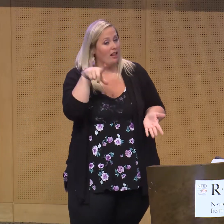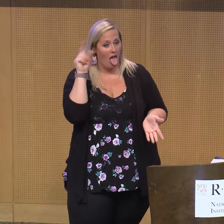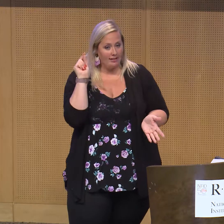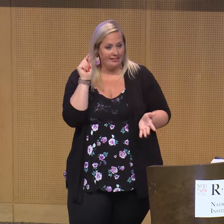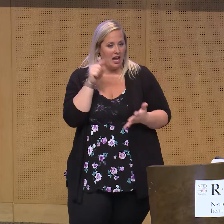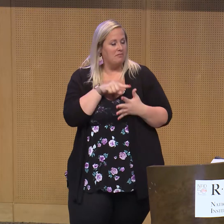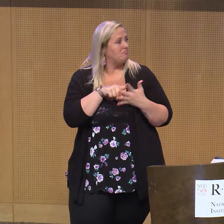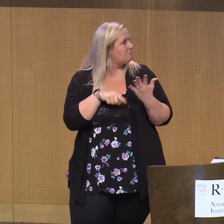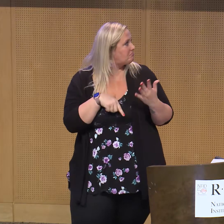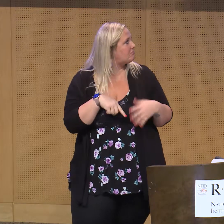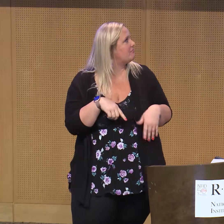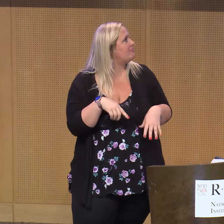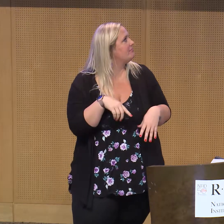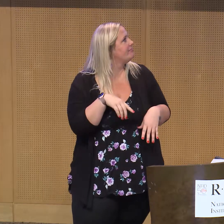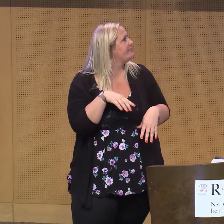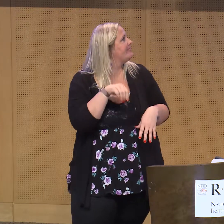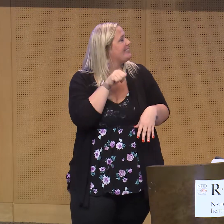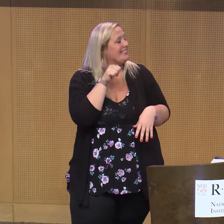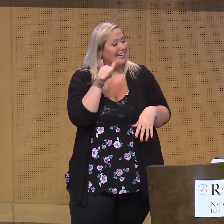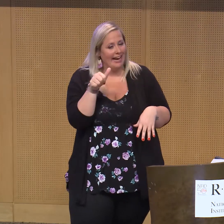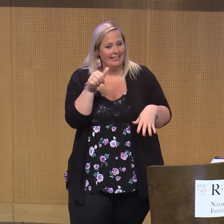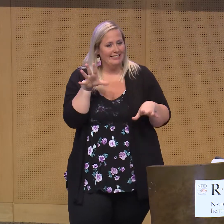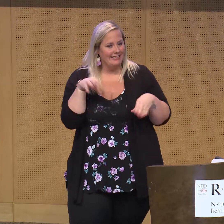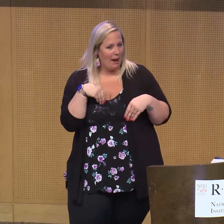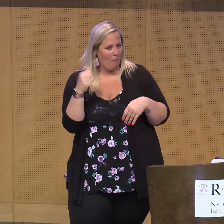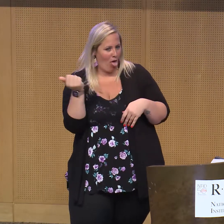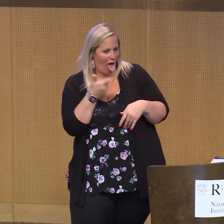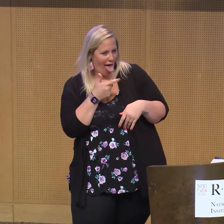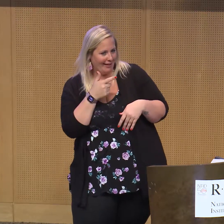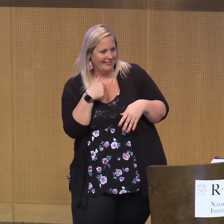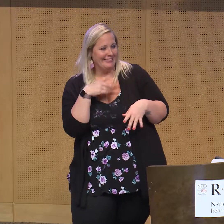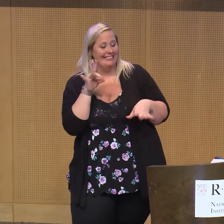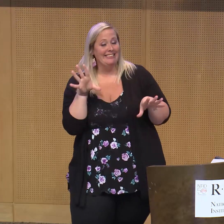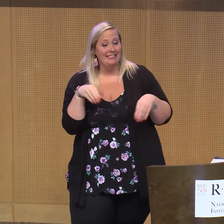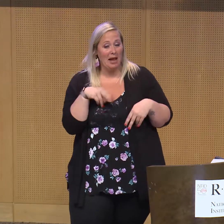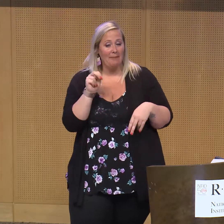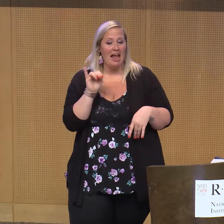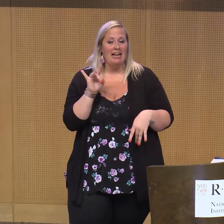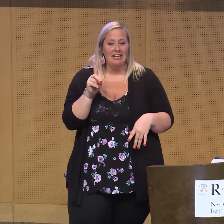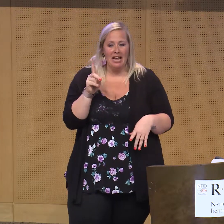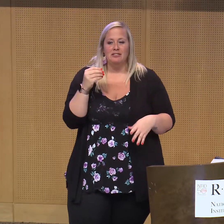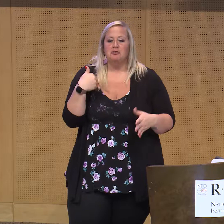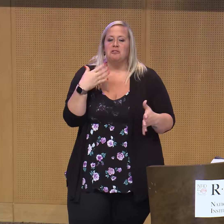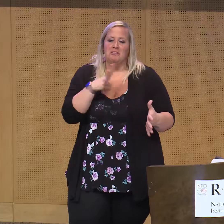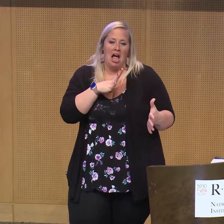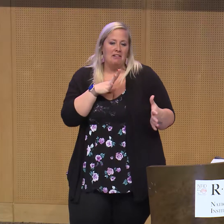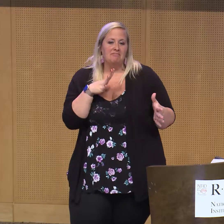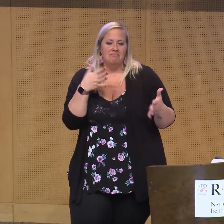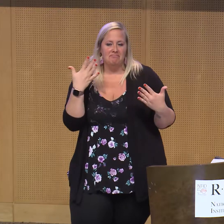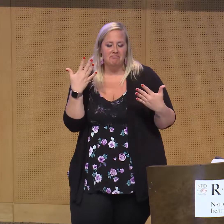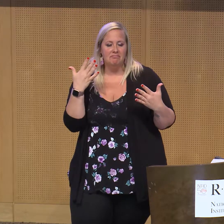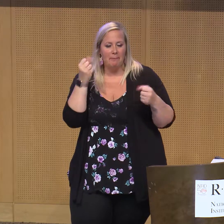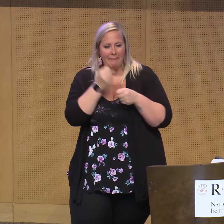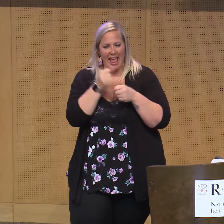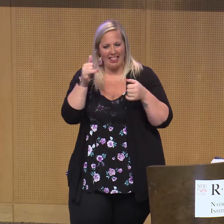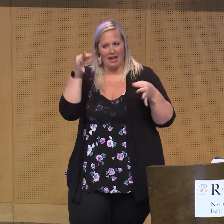RIT/NTID, Arizona State University, and Gallaudet University. I wasn't accepted by all of them,